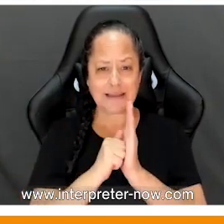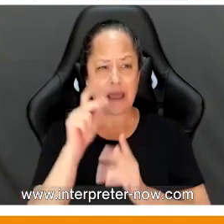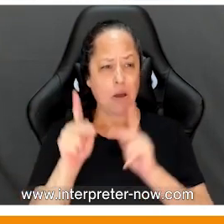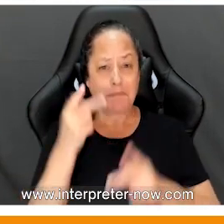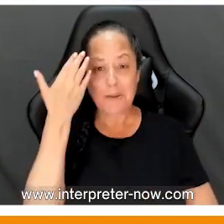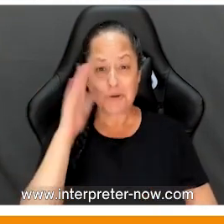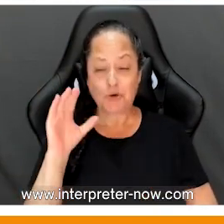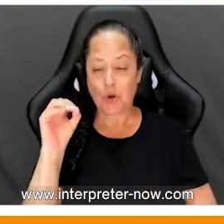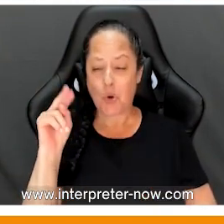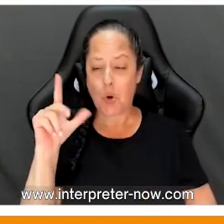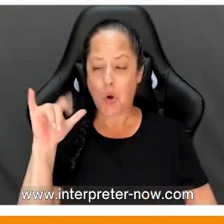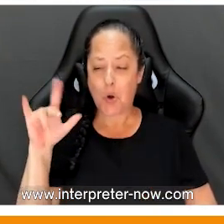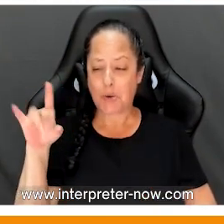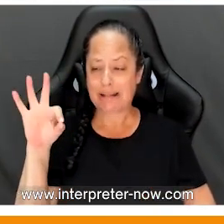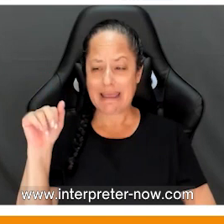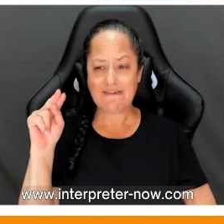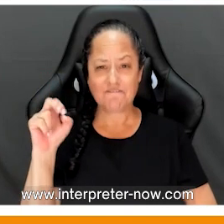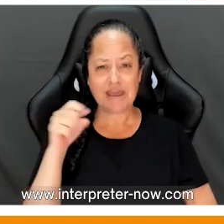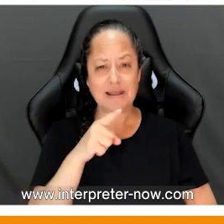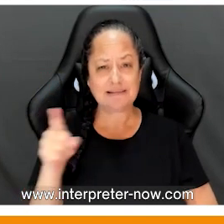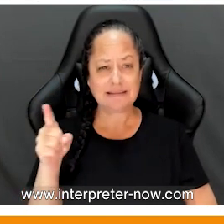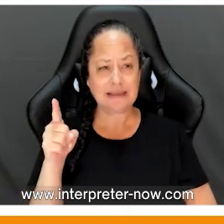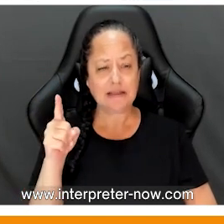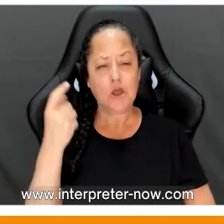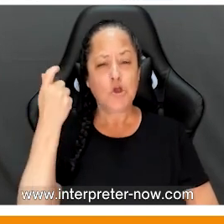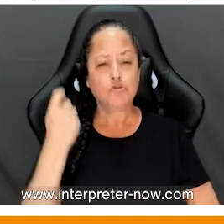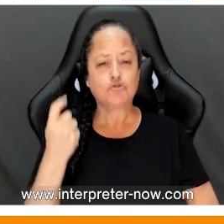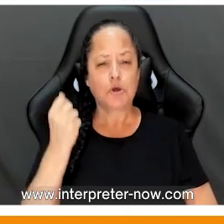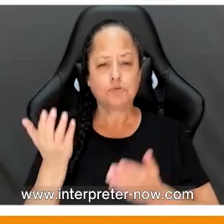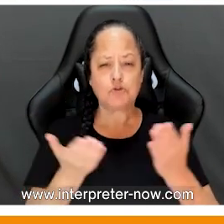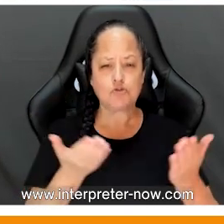For people that don't know what Only Fans is, it's essentially this subscription service